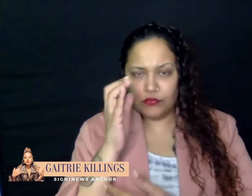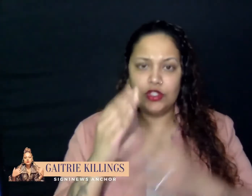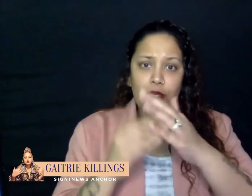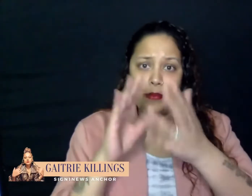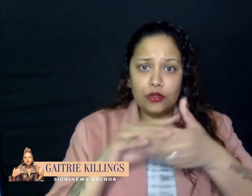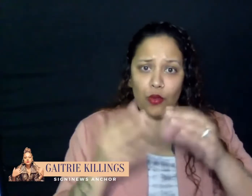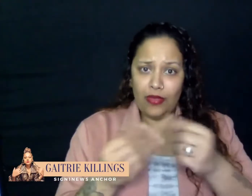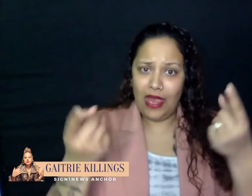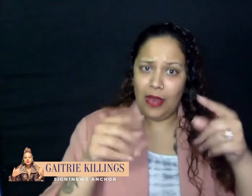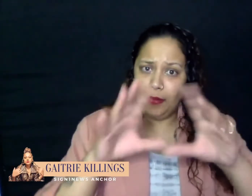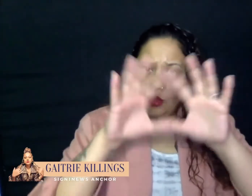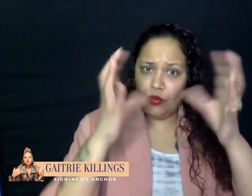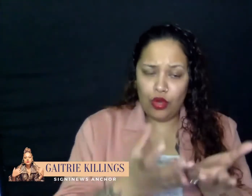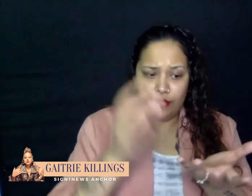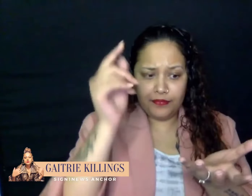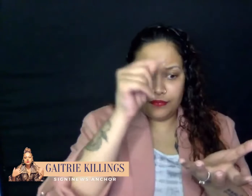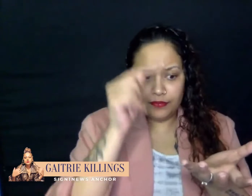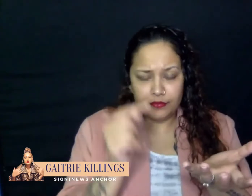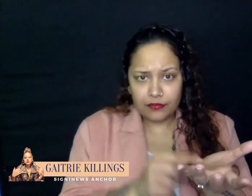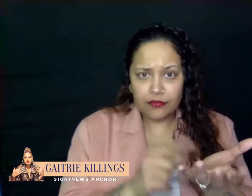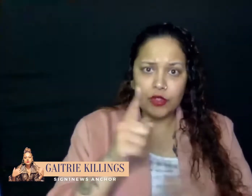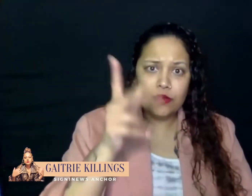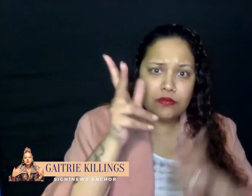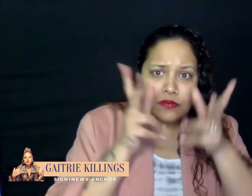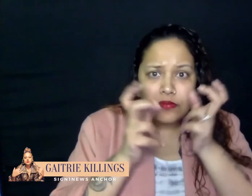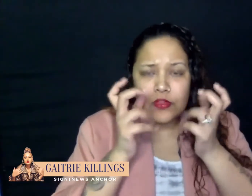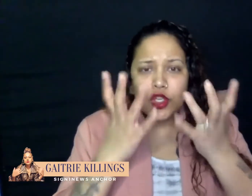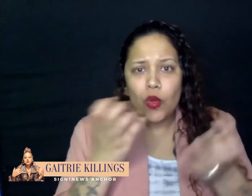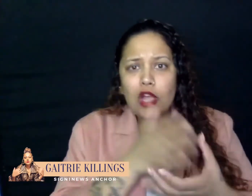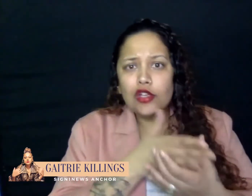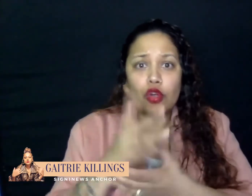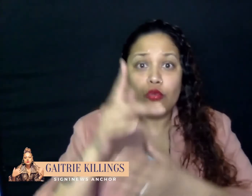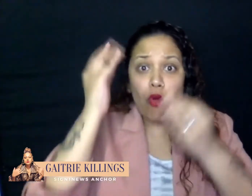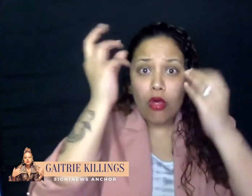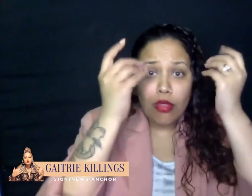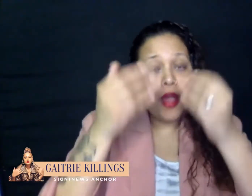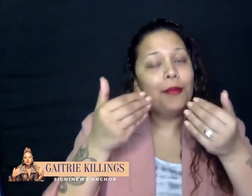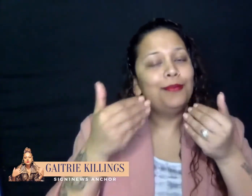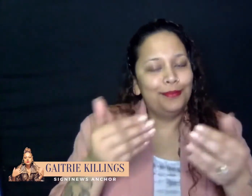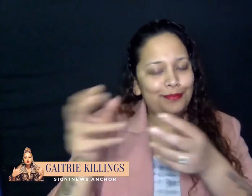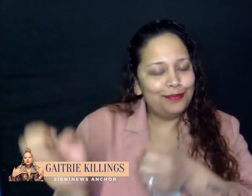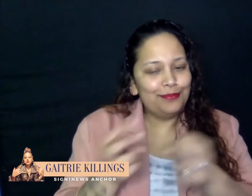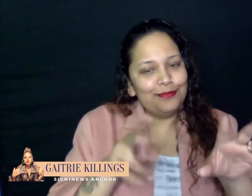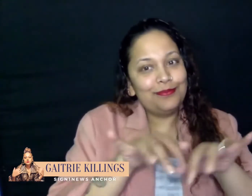Here's a quick look at the top trending stories making headlines today. If you post an interesting comment about